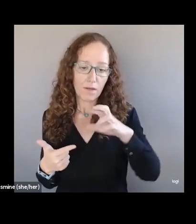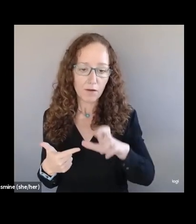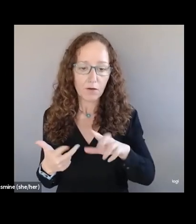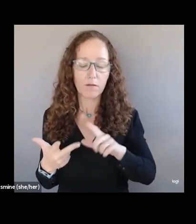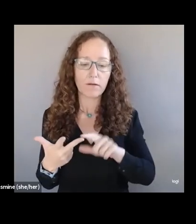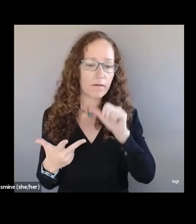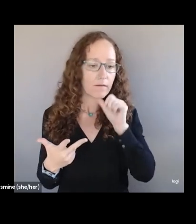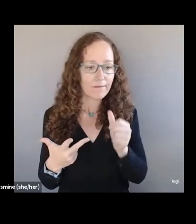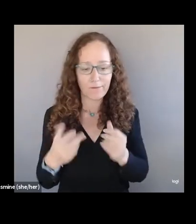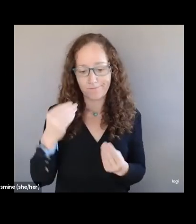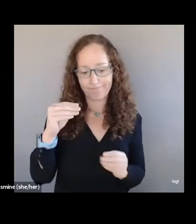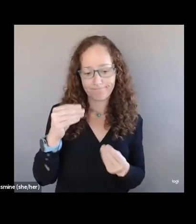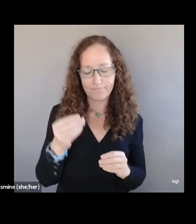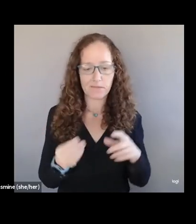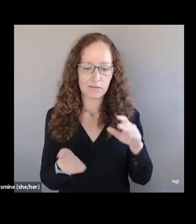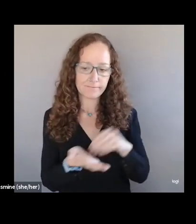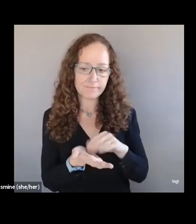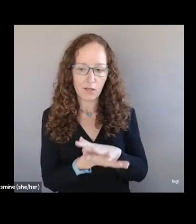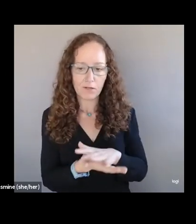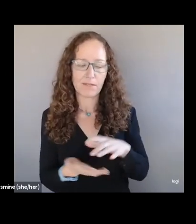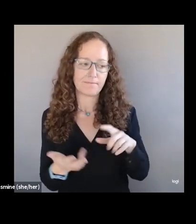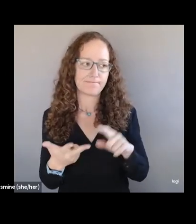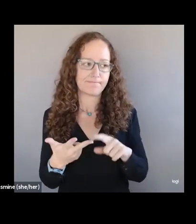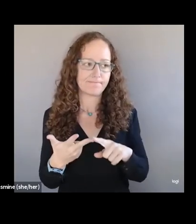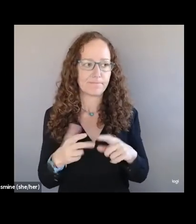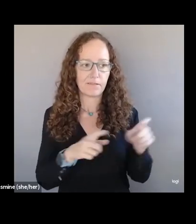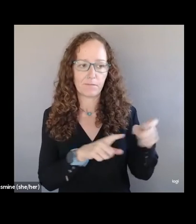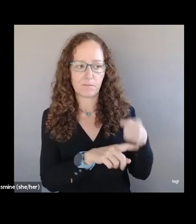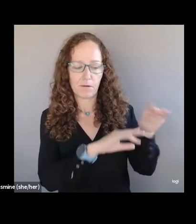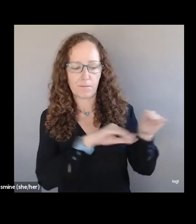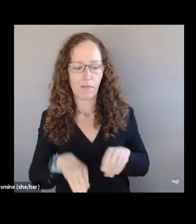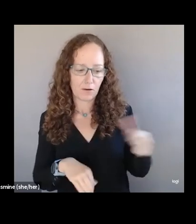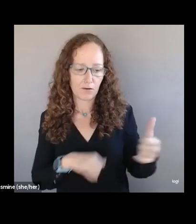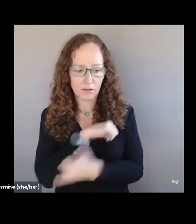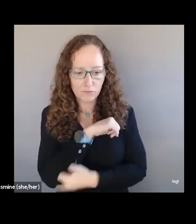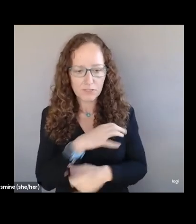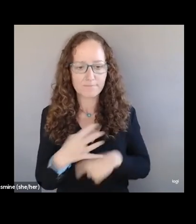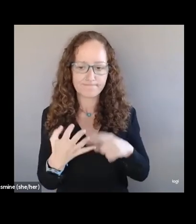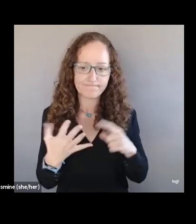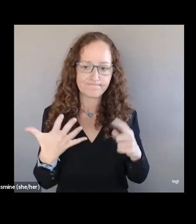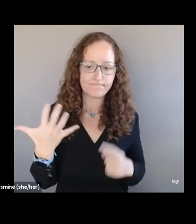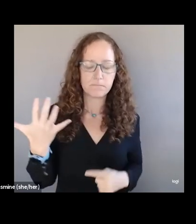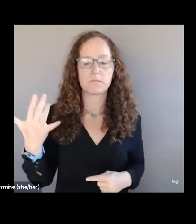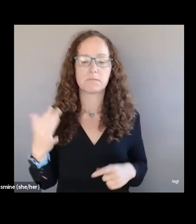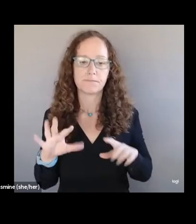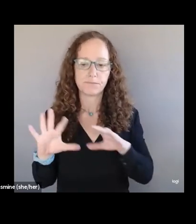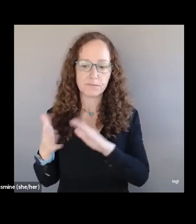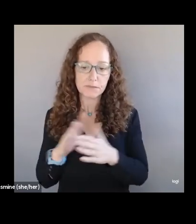other marginalized communities, while also shedding the light on the constant presence of political education for social